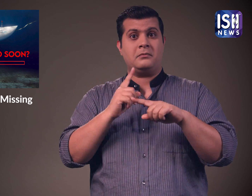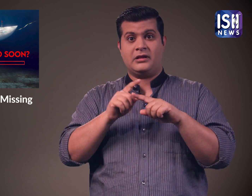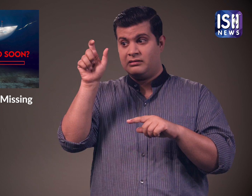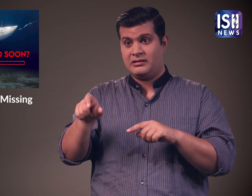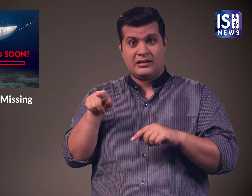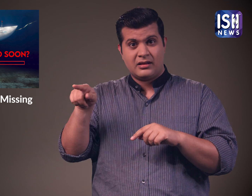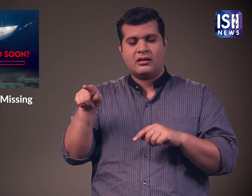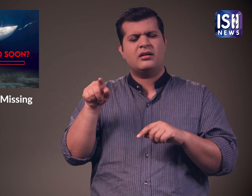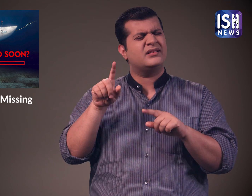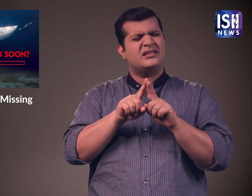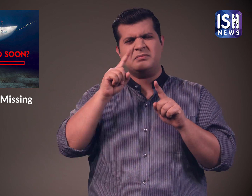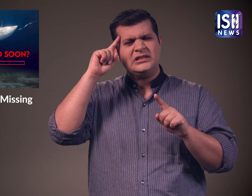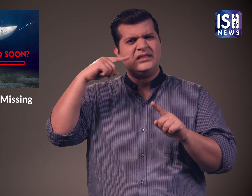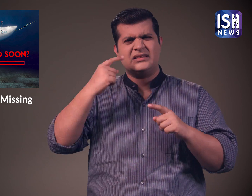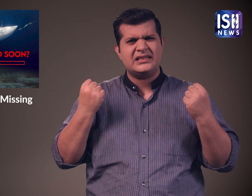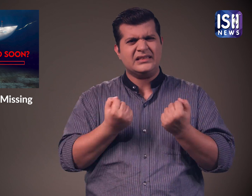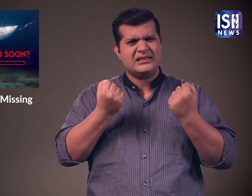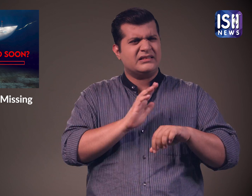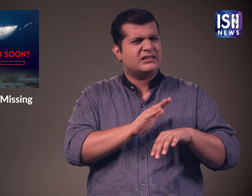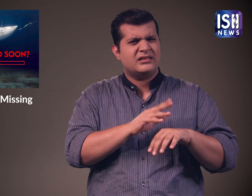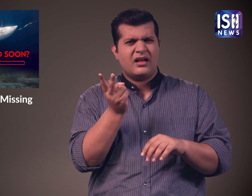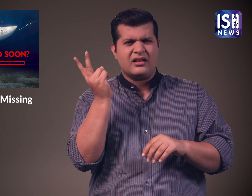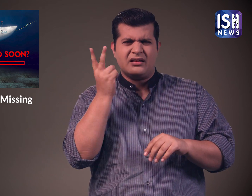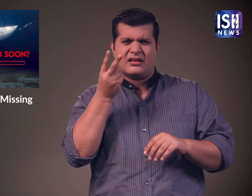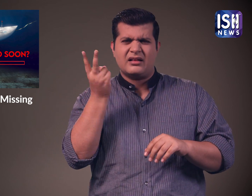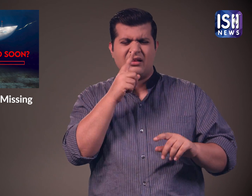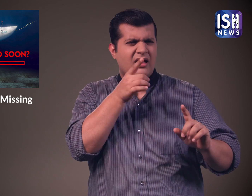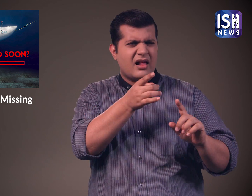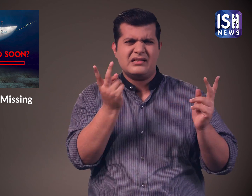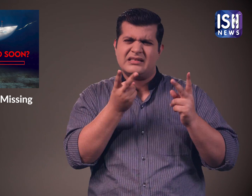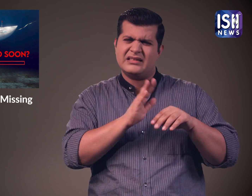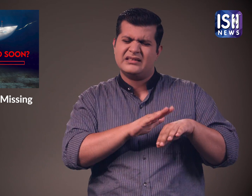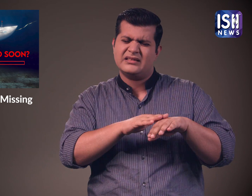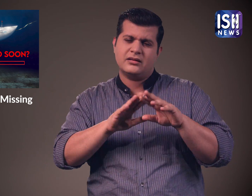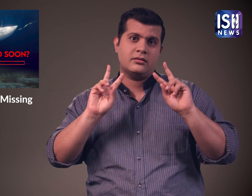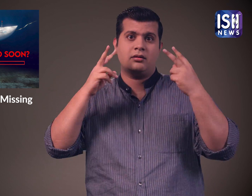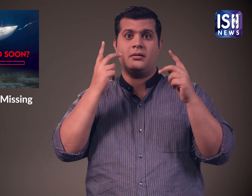Harding is a major adventure junkie.